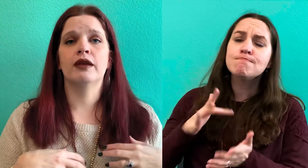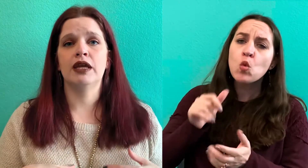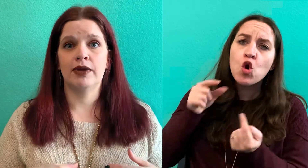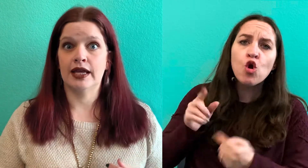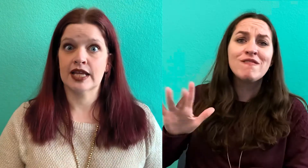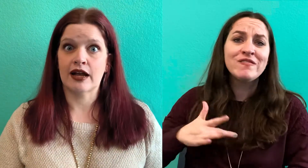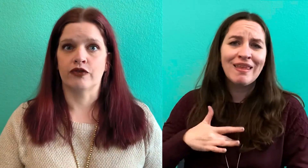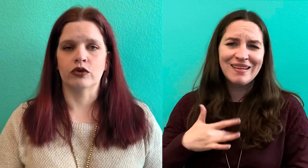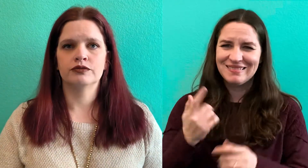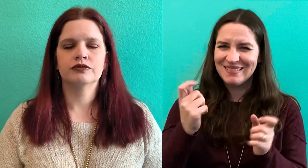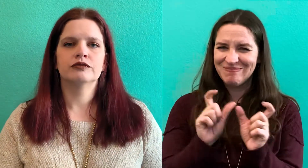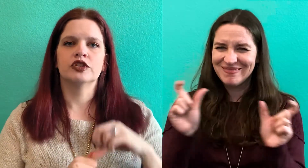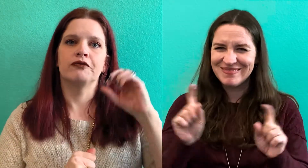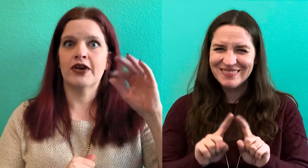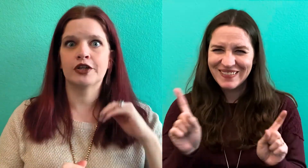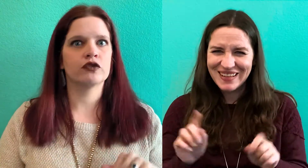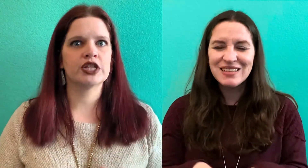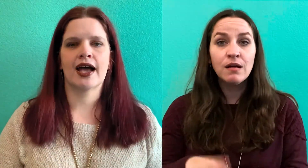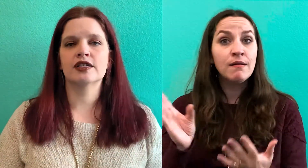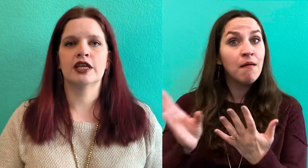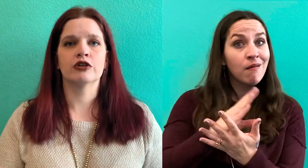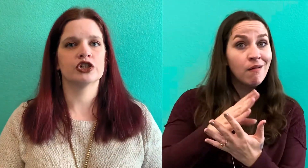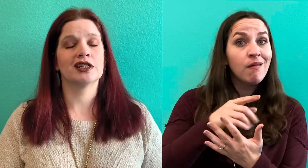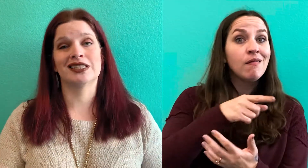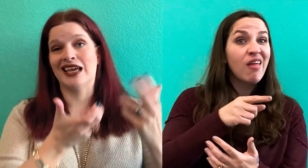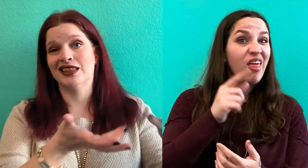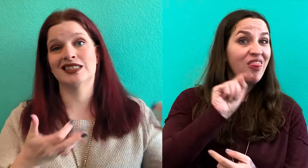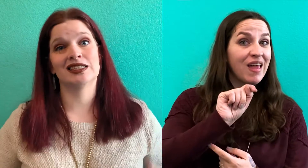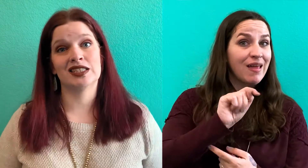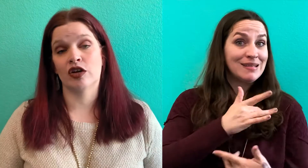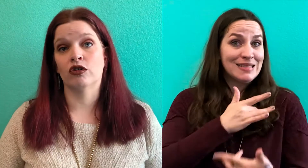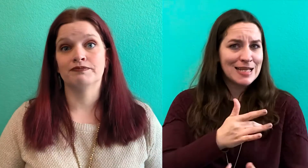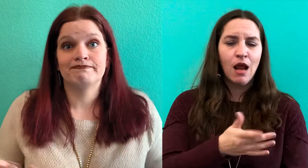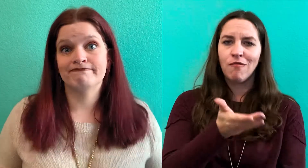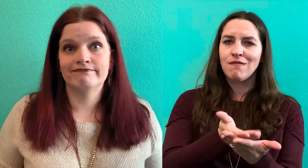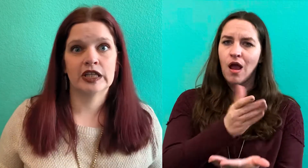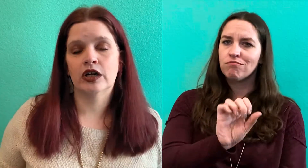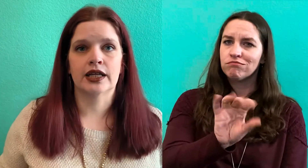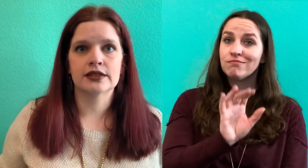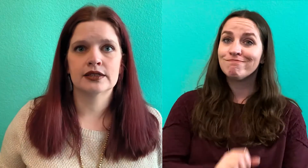than me being tactful". So, 'fact over tact' figures are going to say, "This is the deal, there it is".